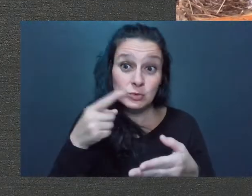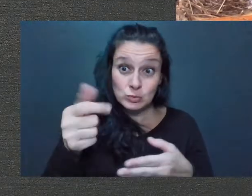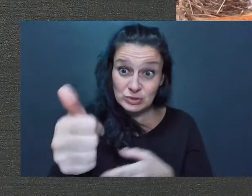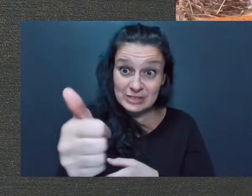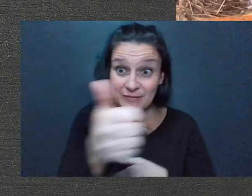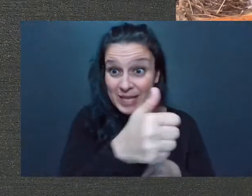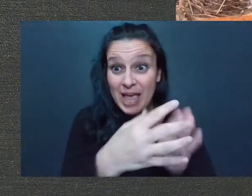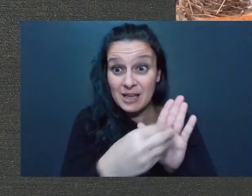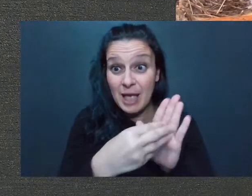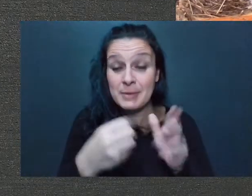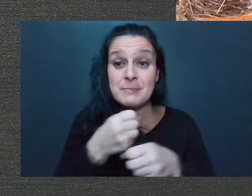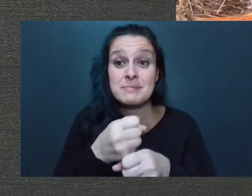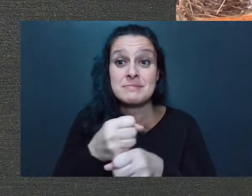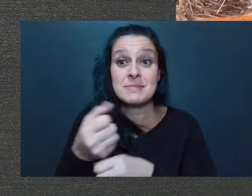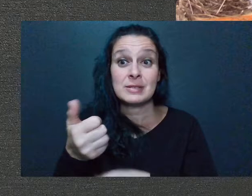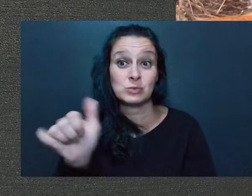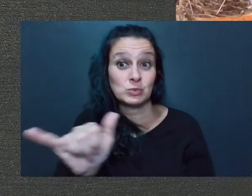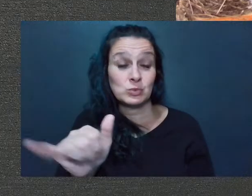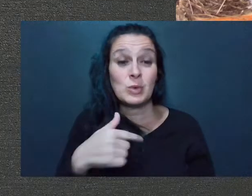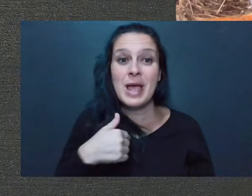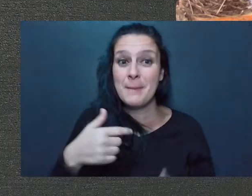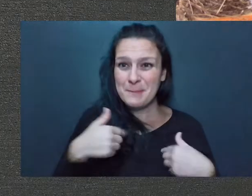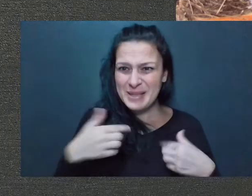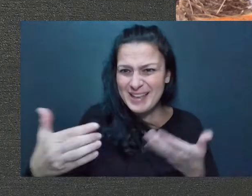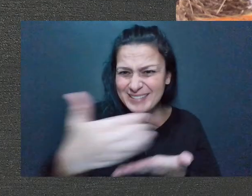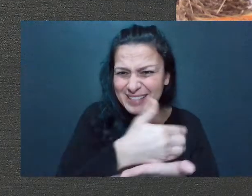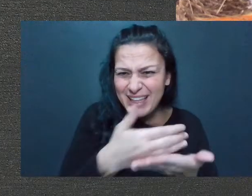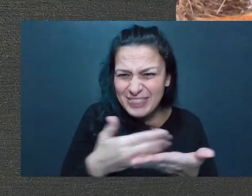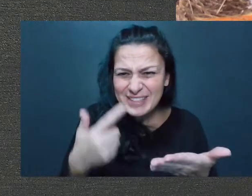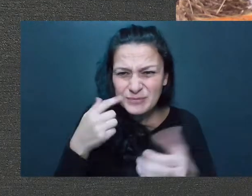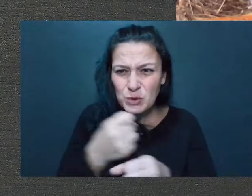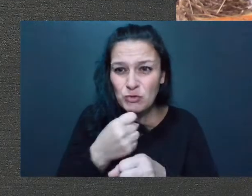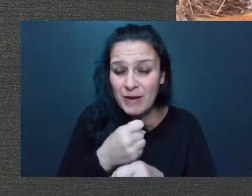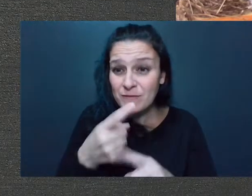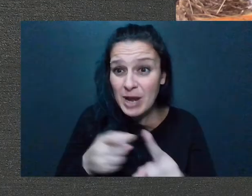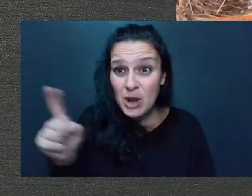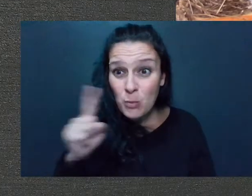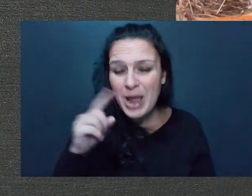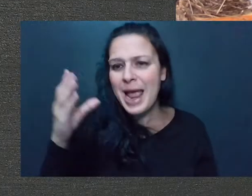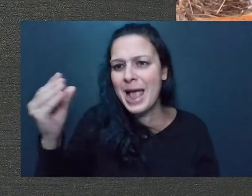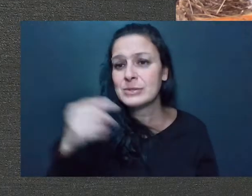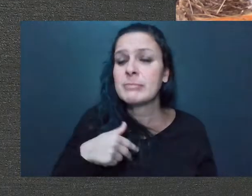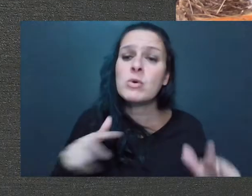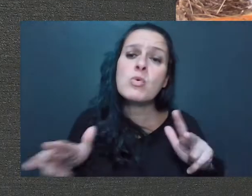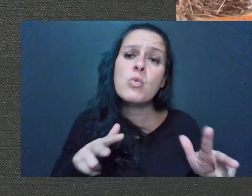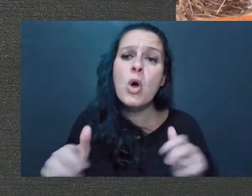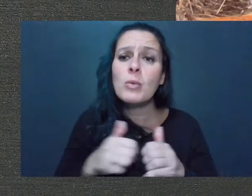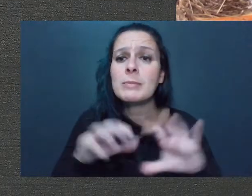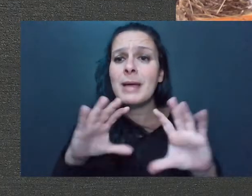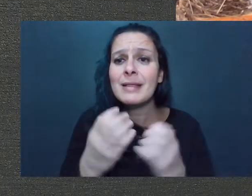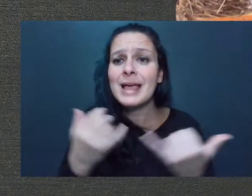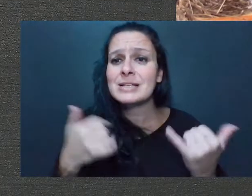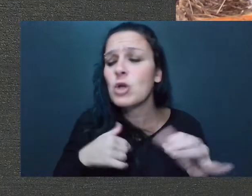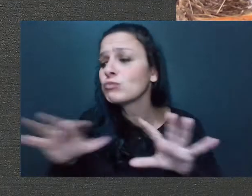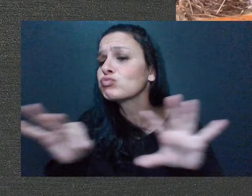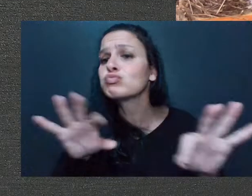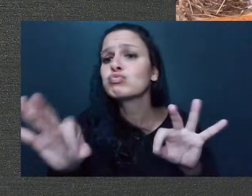because I got most of my stuff to make this craft today, all from outside when I took a walk with my class today.